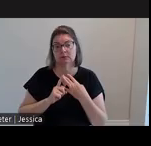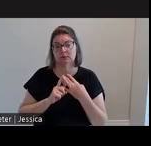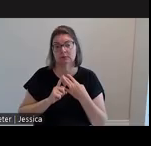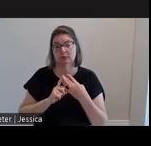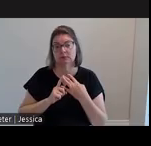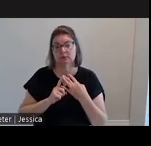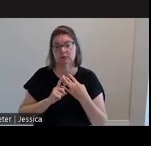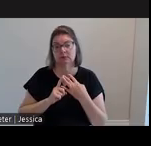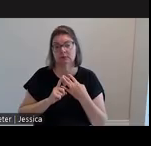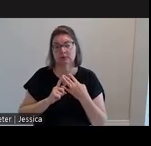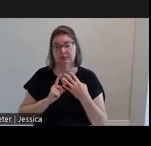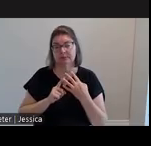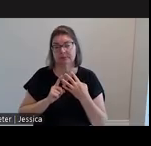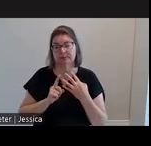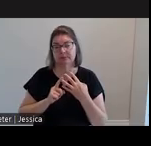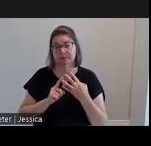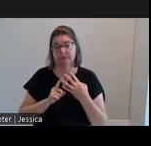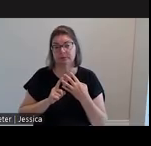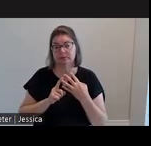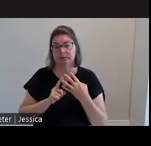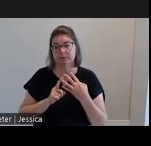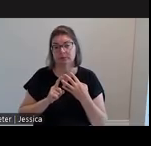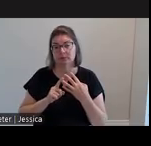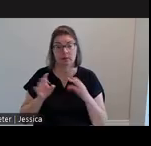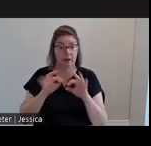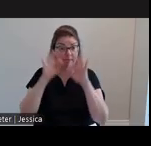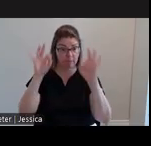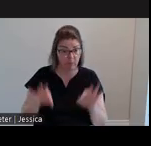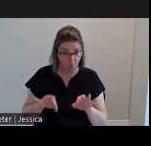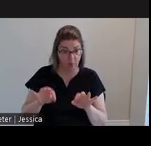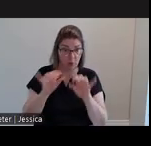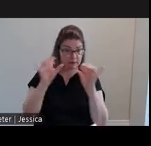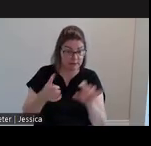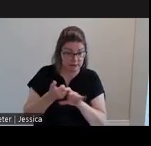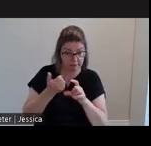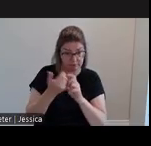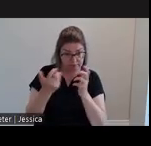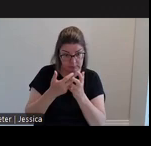like, um, the form system itself. Does it meet standards of accessibility?